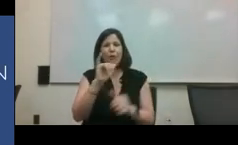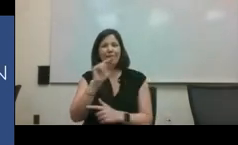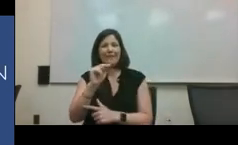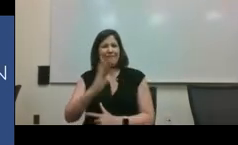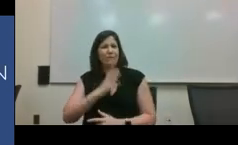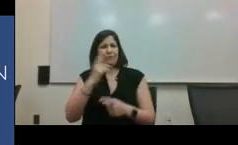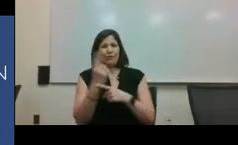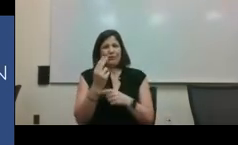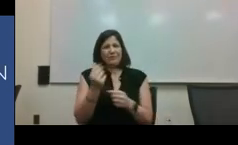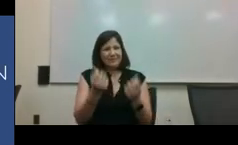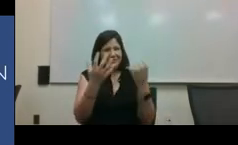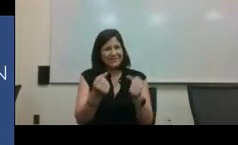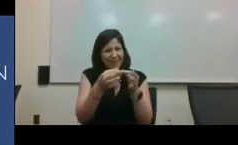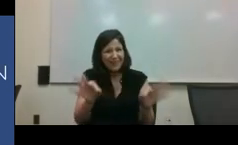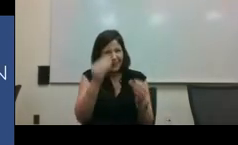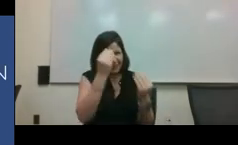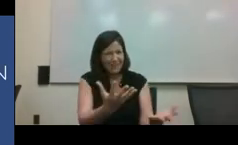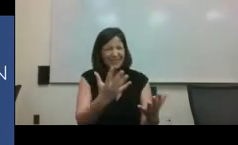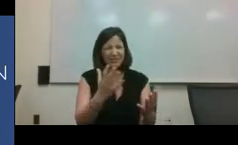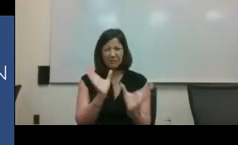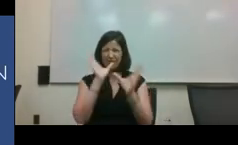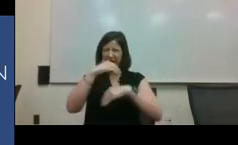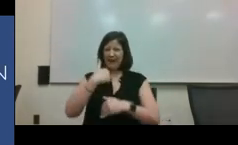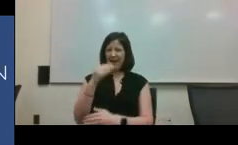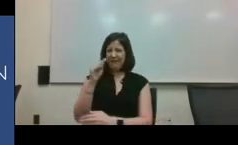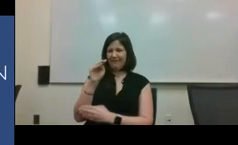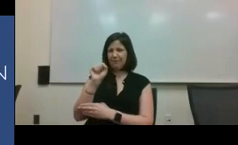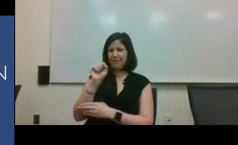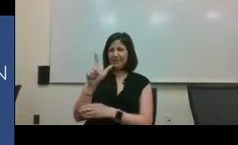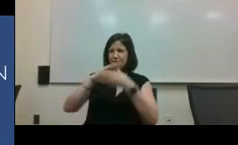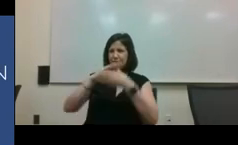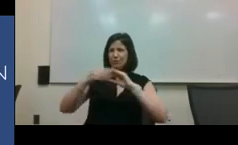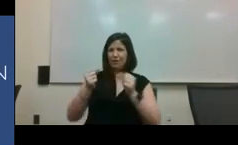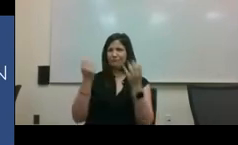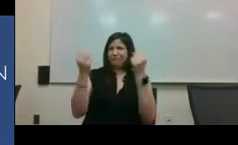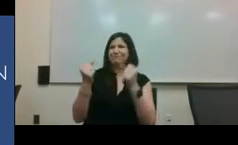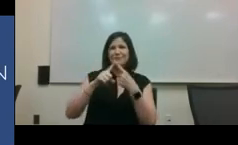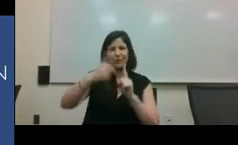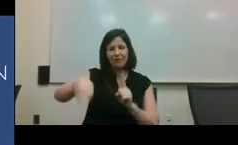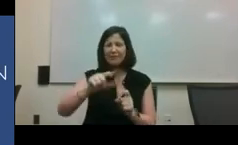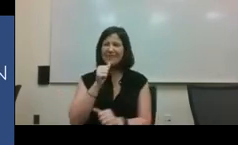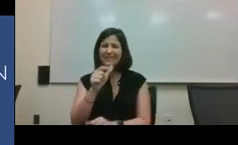a sign language told to them. It was strange to have an MSL story told to them. We're just not really sure.